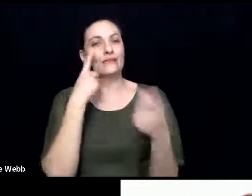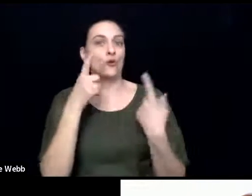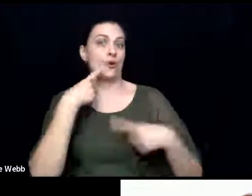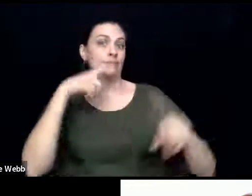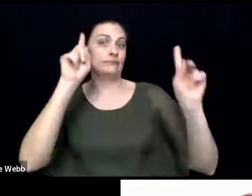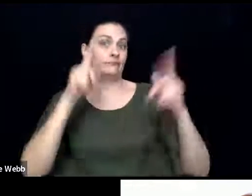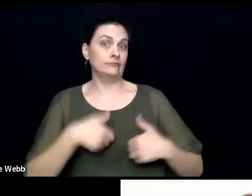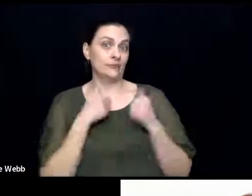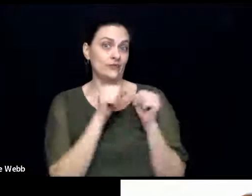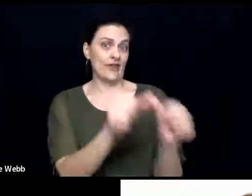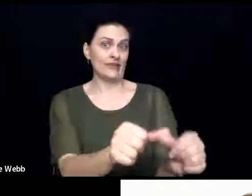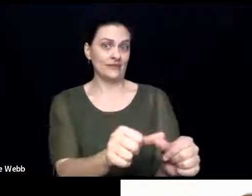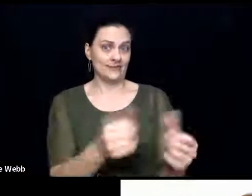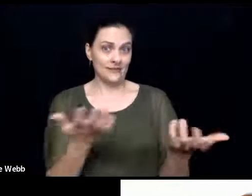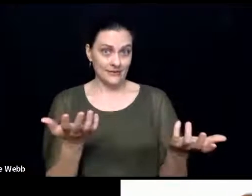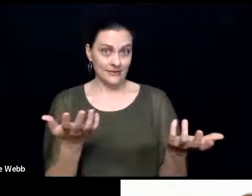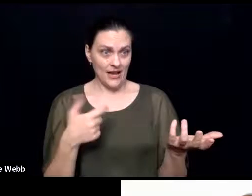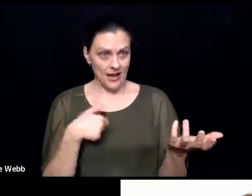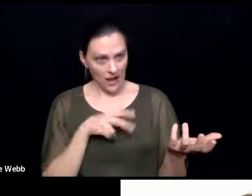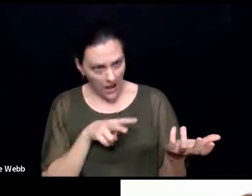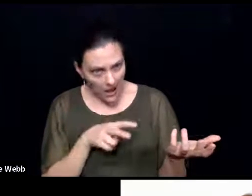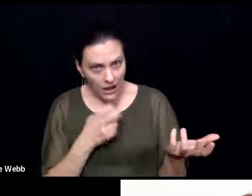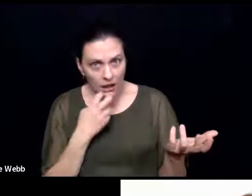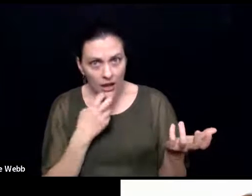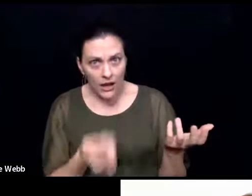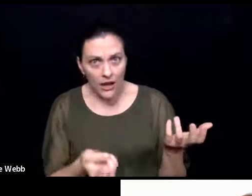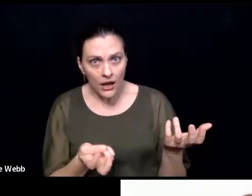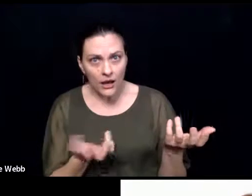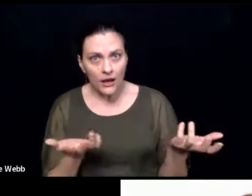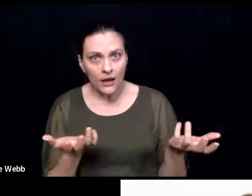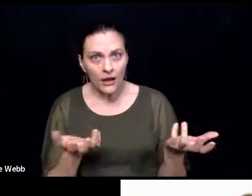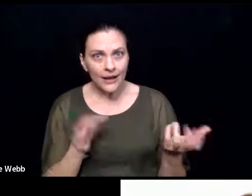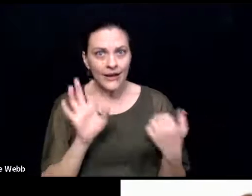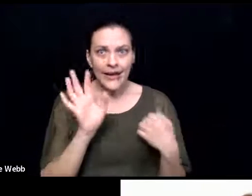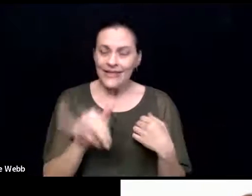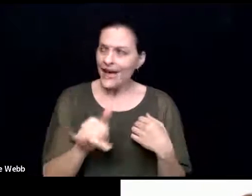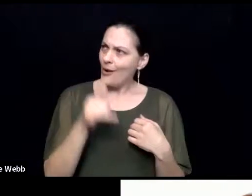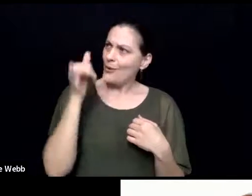but the studies show -- that's why I always bring in the research. I can tell you my stories,